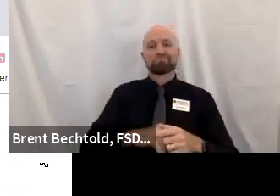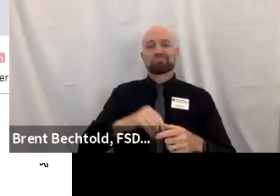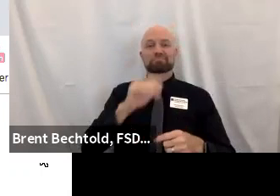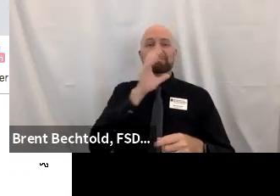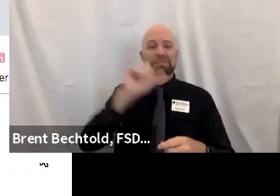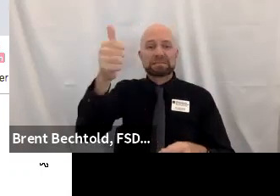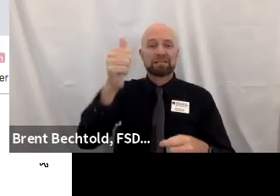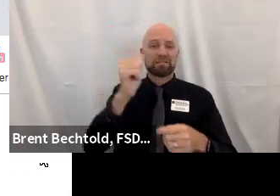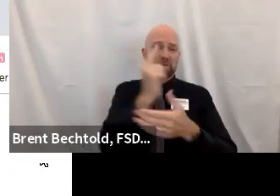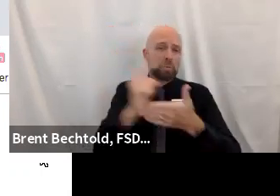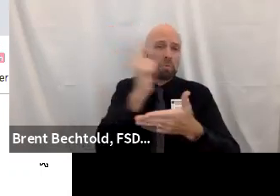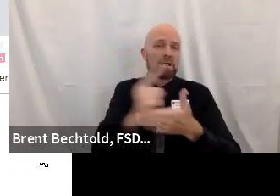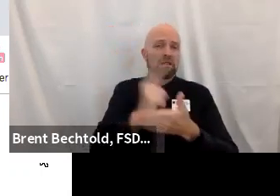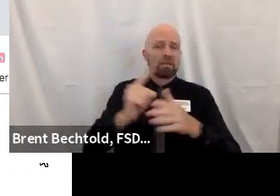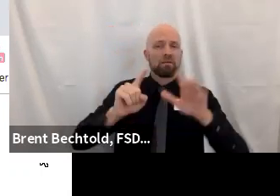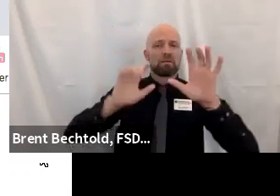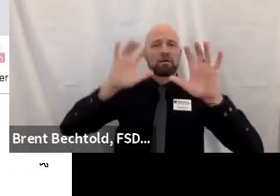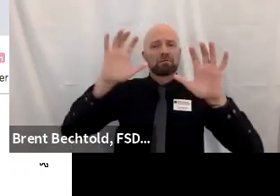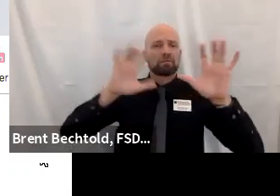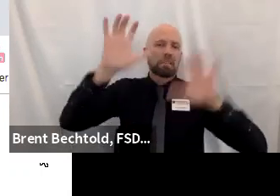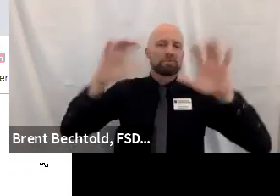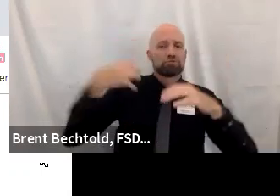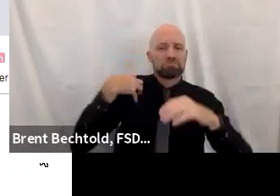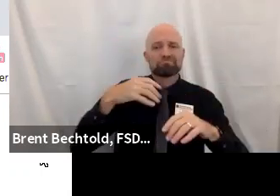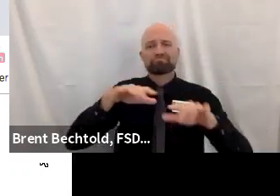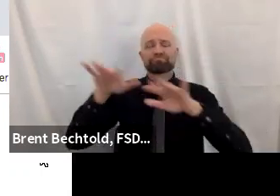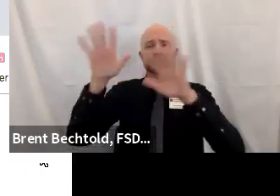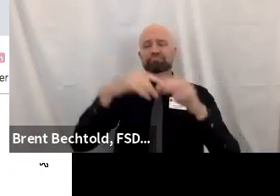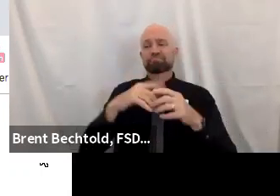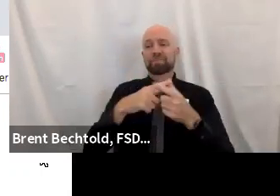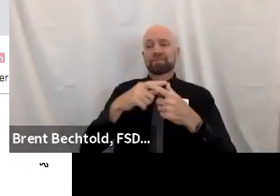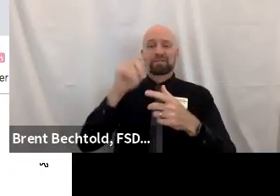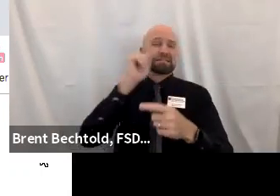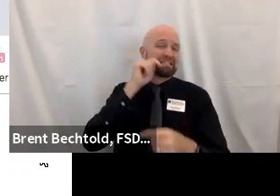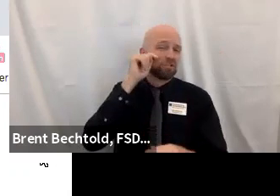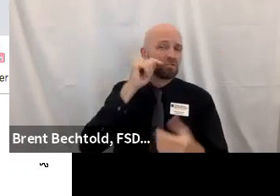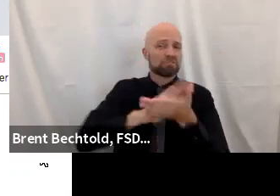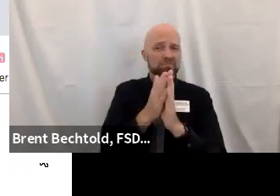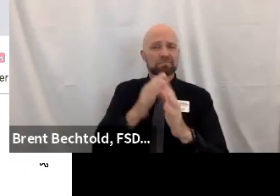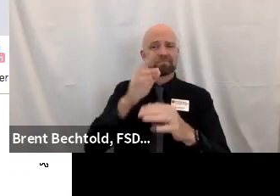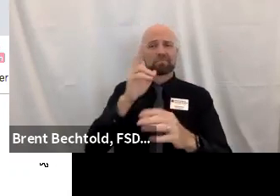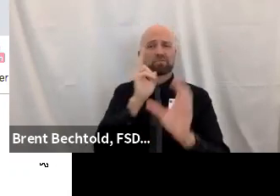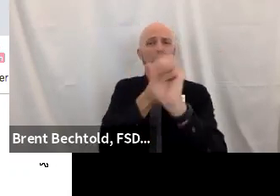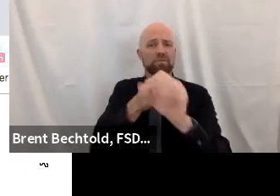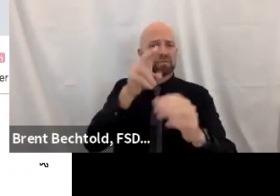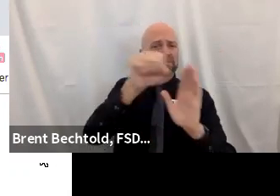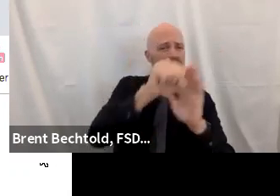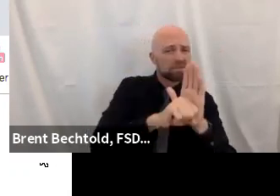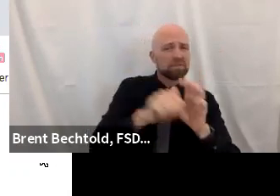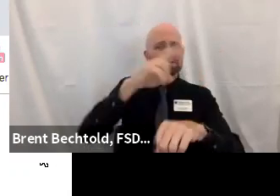The age of 5, he started climbing. At 10, he was climbing you know, weekly at a gym.